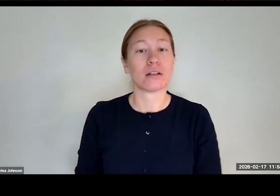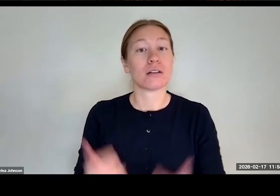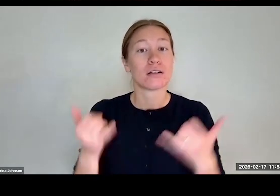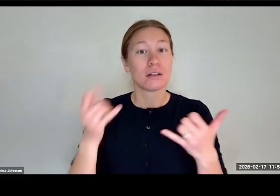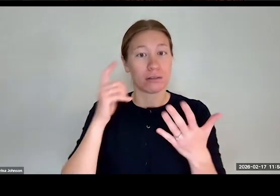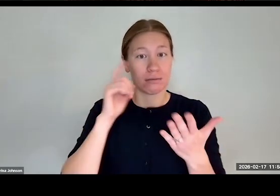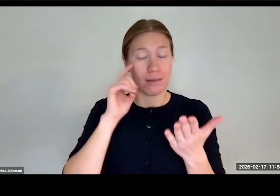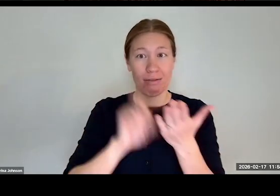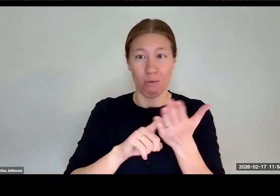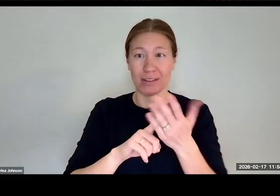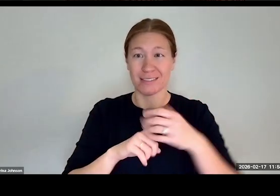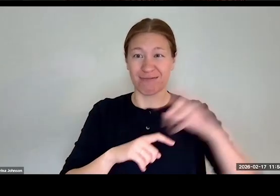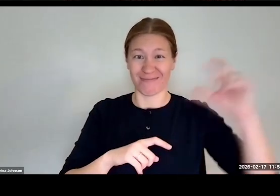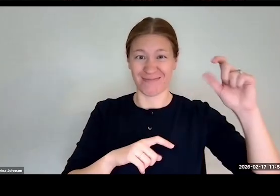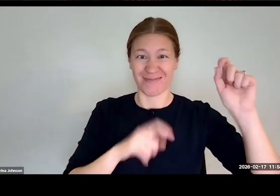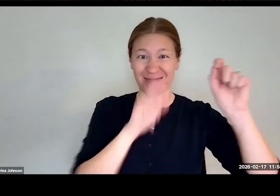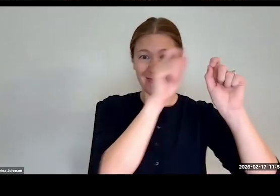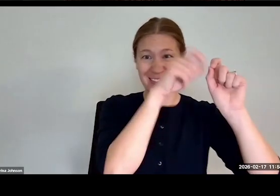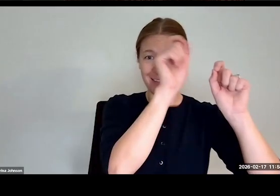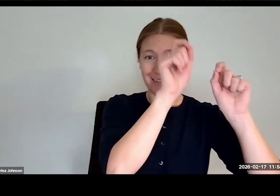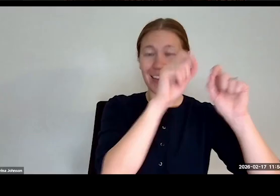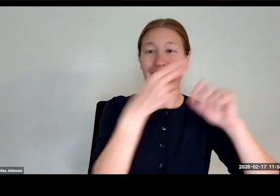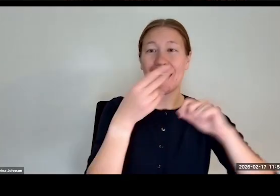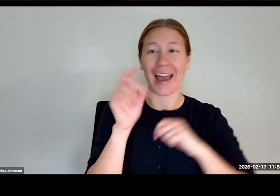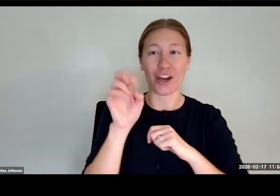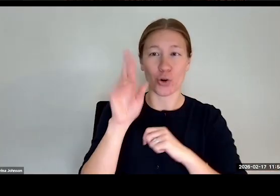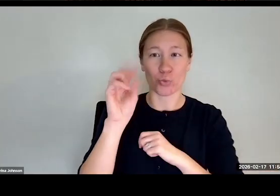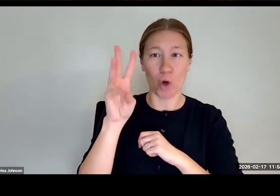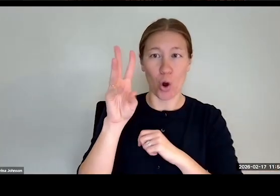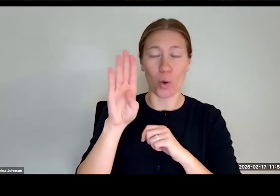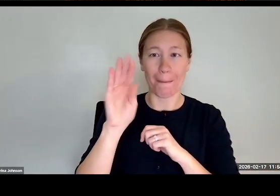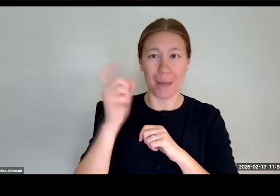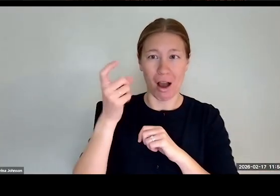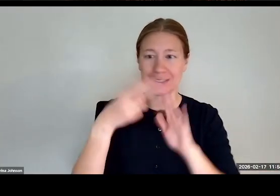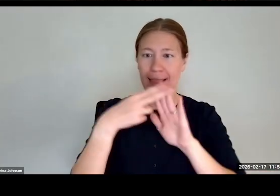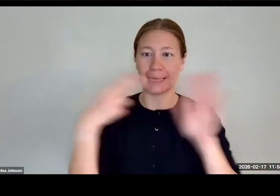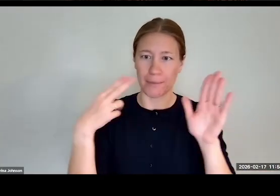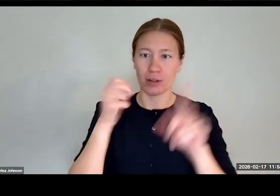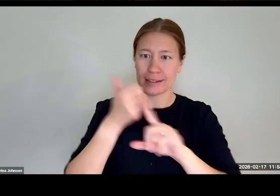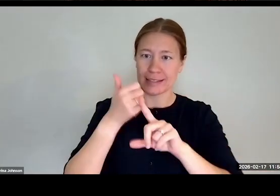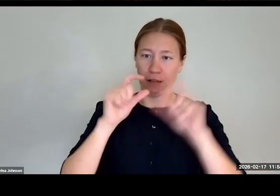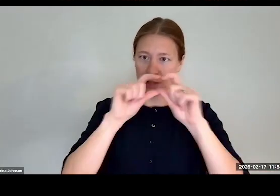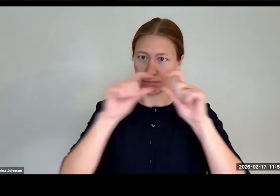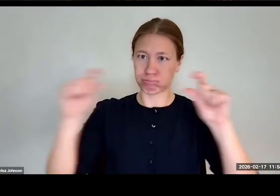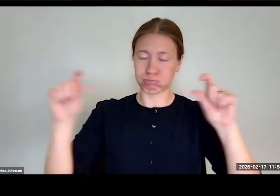ribbon that says header row. That helps to define this as the header row in the table for assistive technology. And that's the only way to do it in